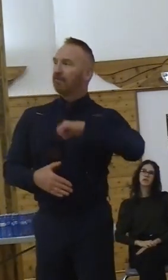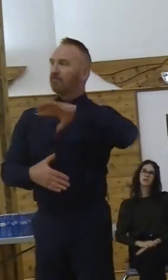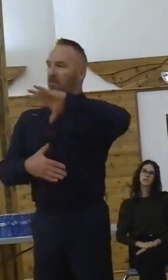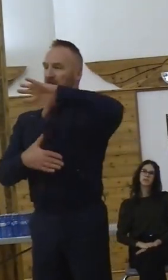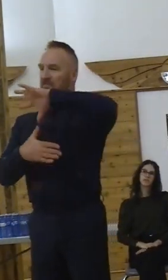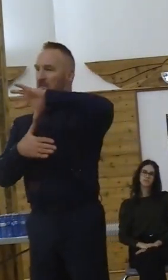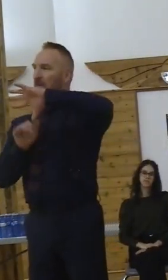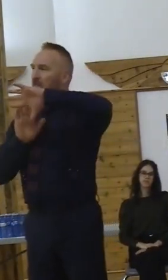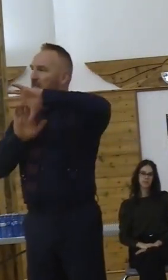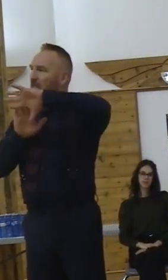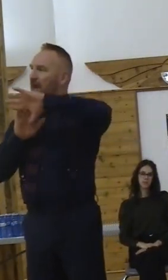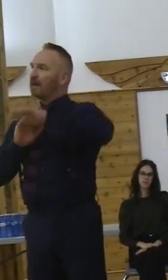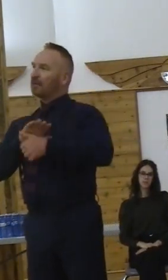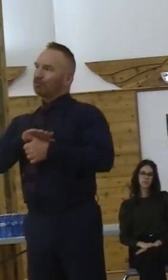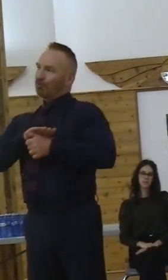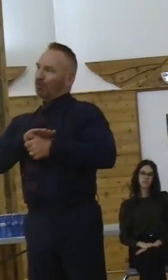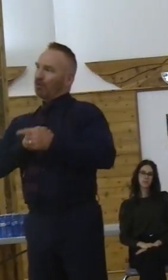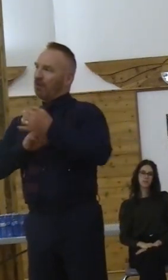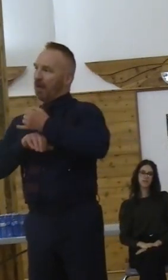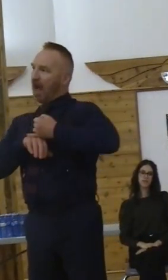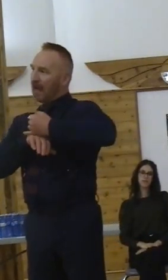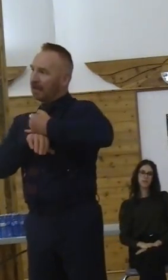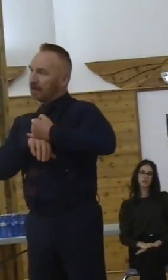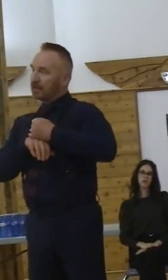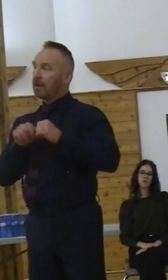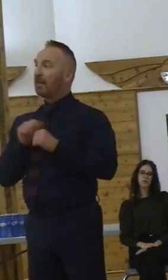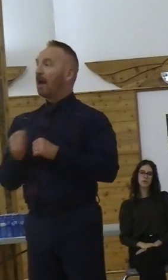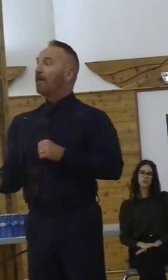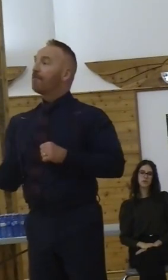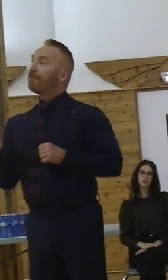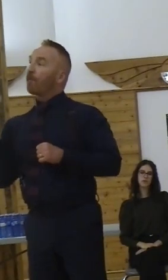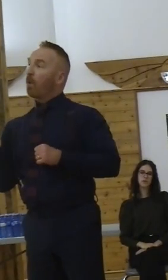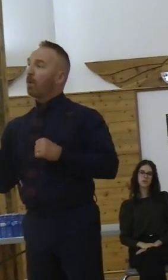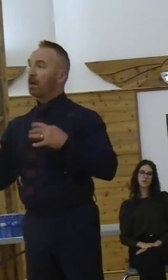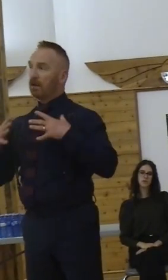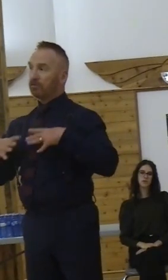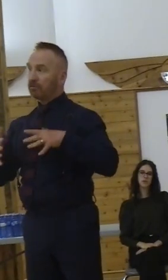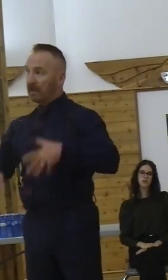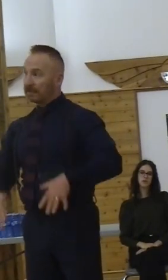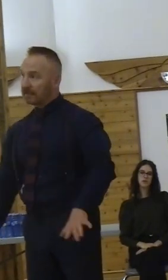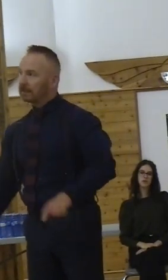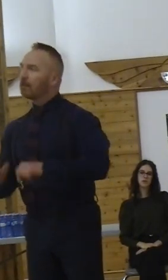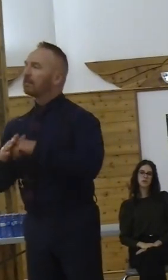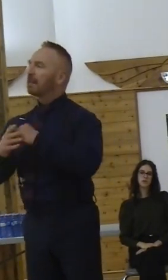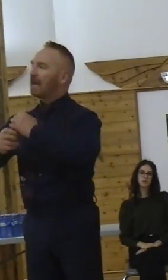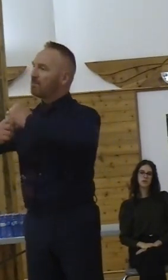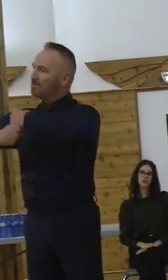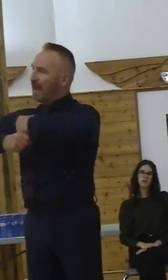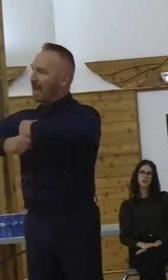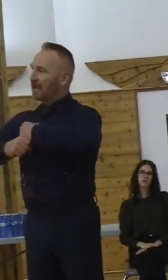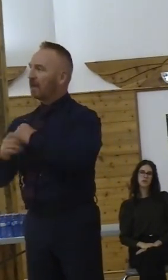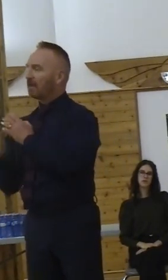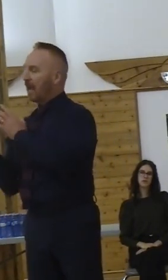That the four dresses that they had to make told his wife about it.